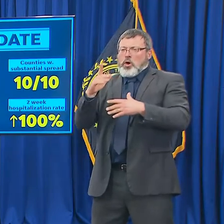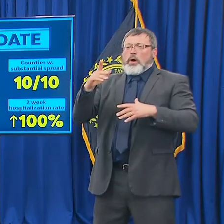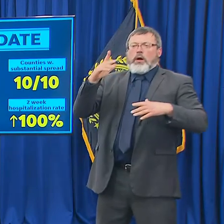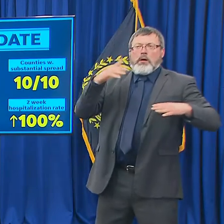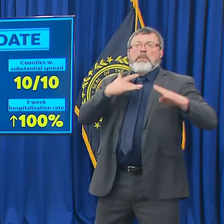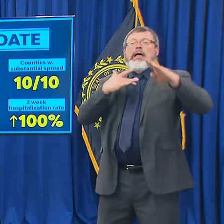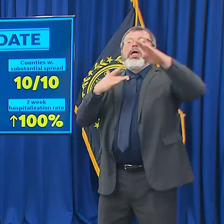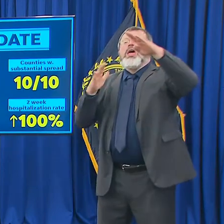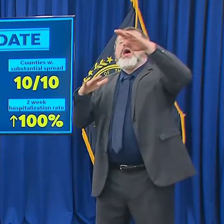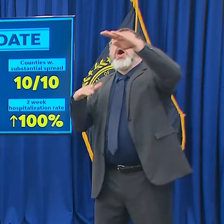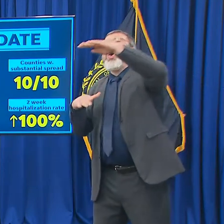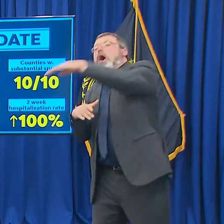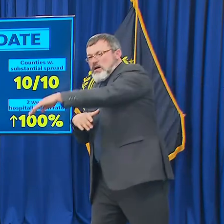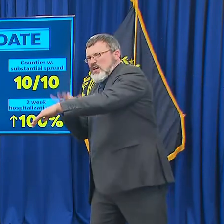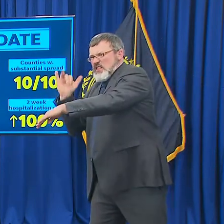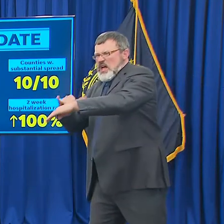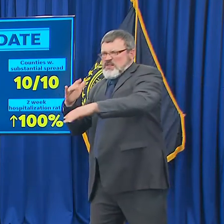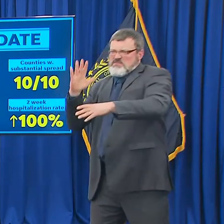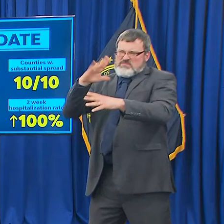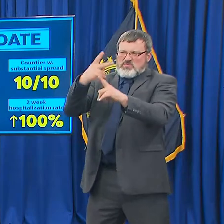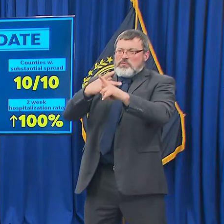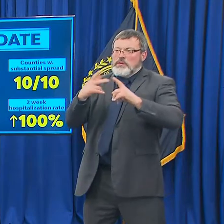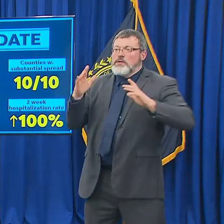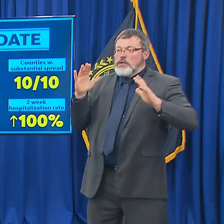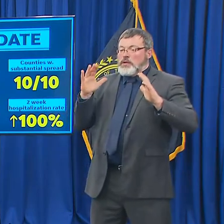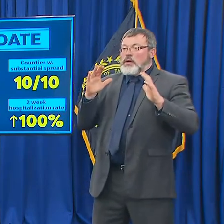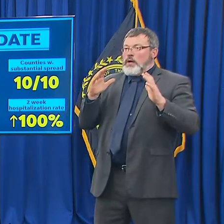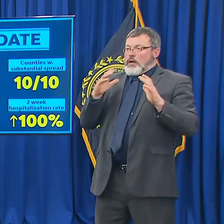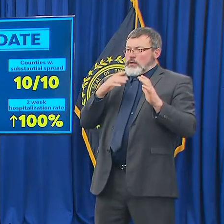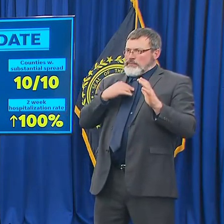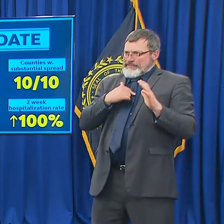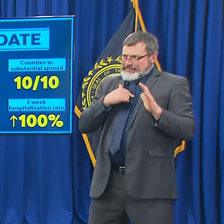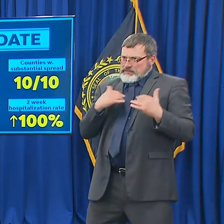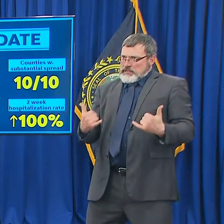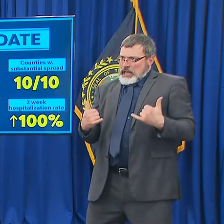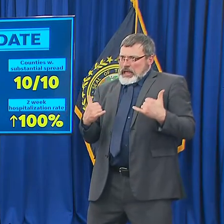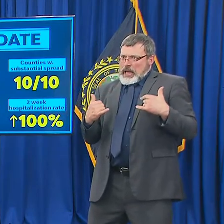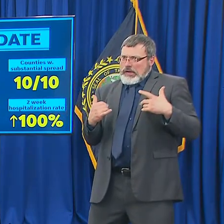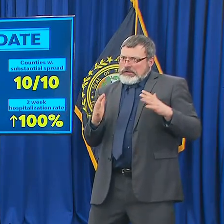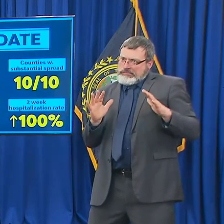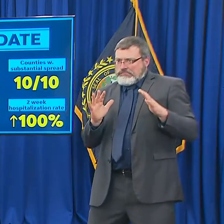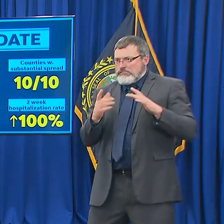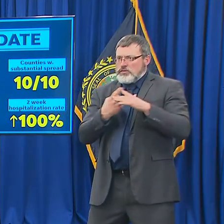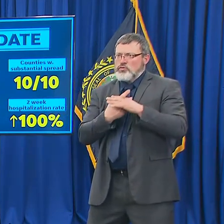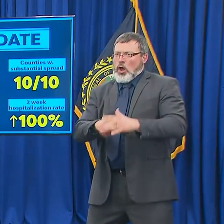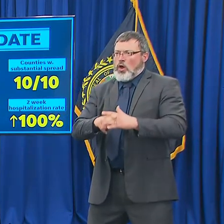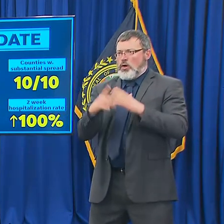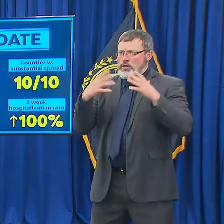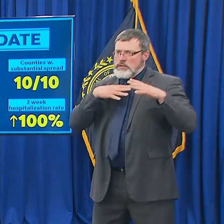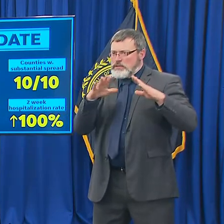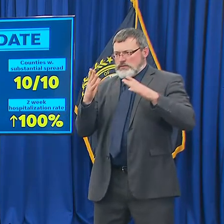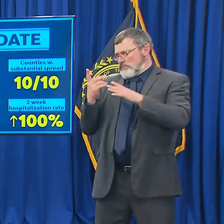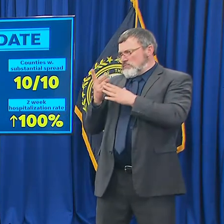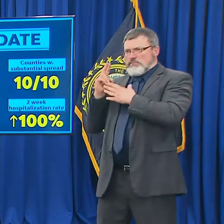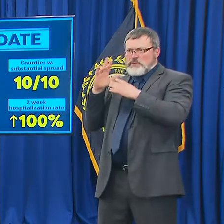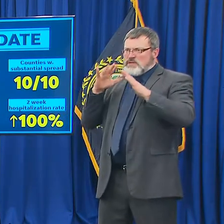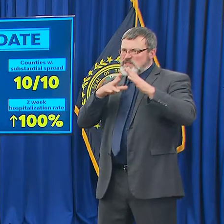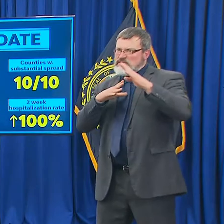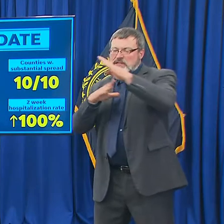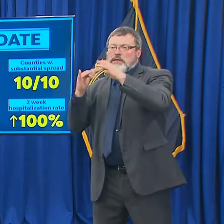And so that that bed capacity is going to get tighter and tighter and tighter. So let's take the action today. Let's do what we can today statewide raise